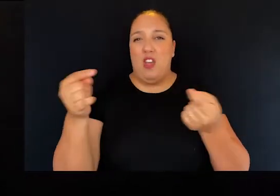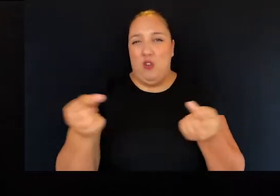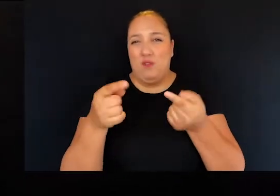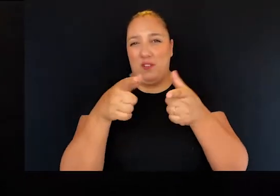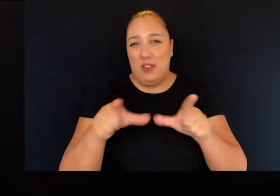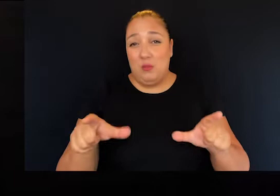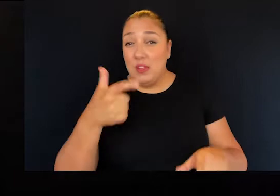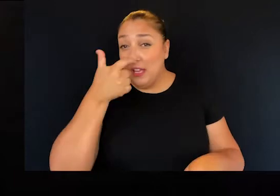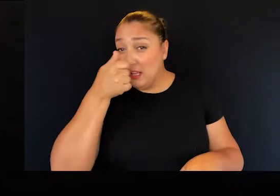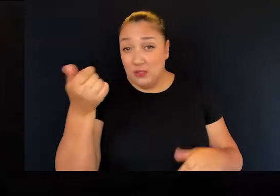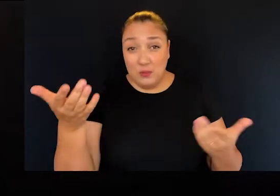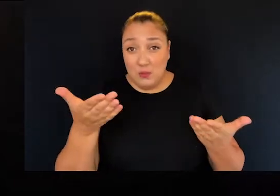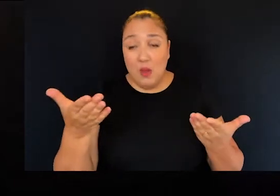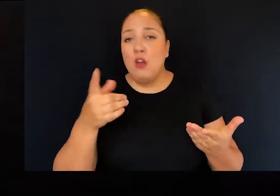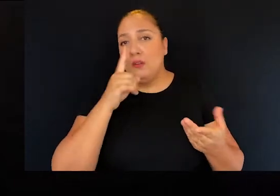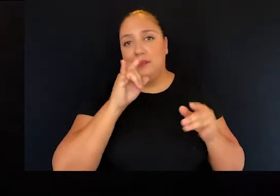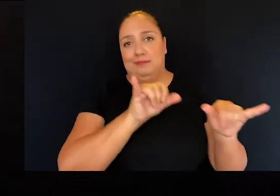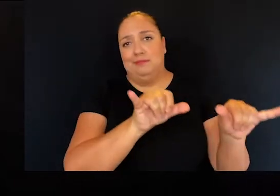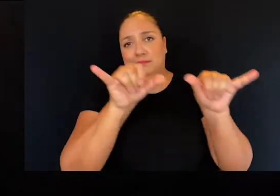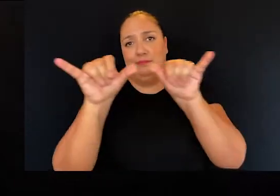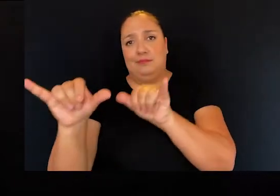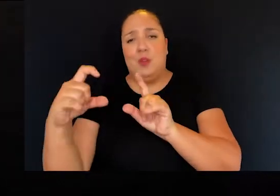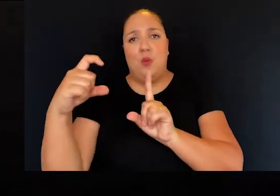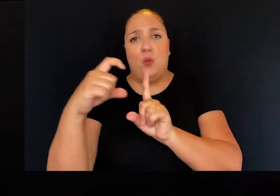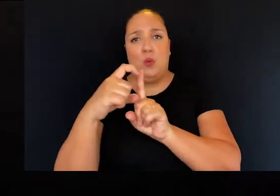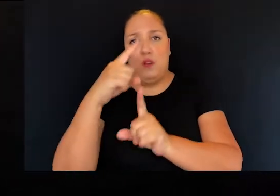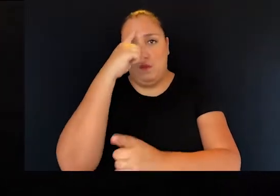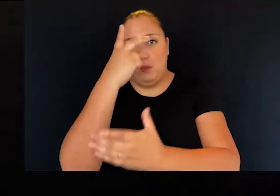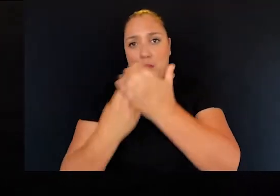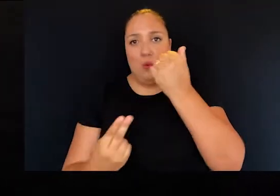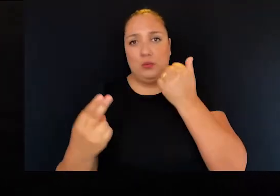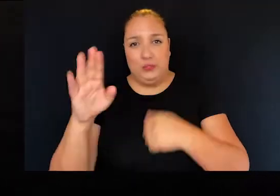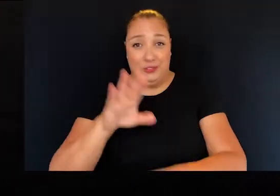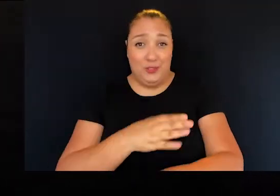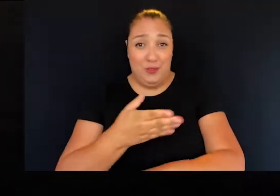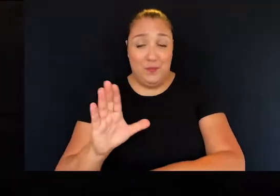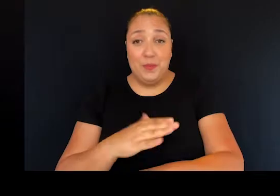What's interesting is that it was the exact same word in both songs.